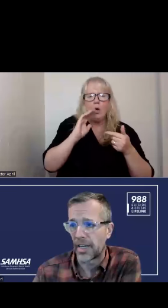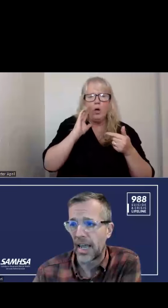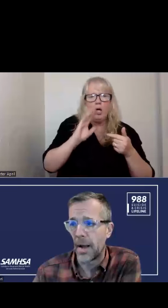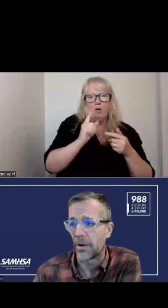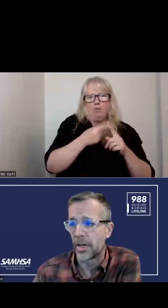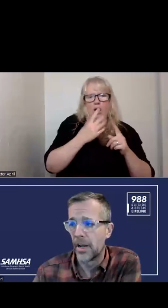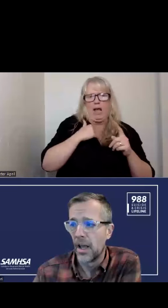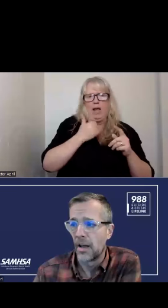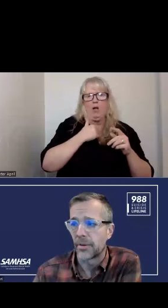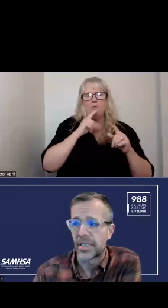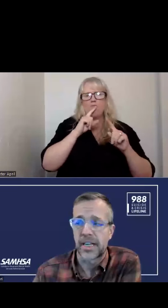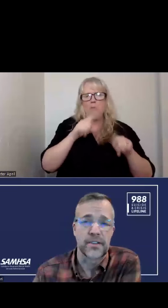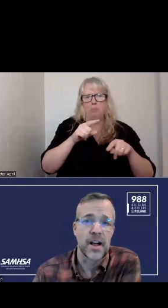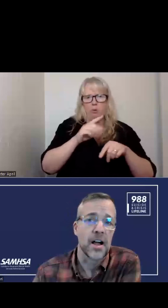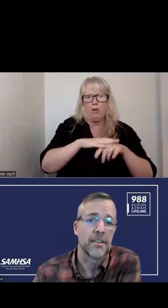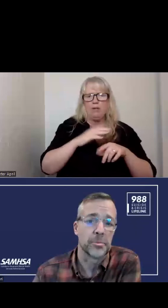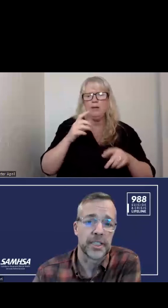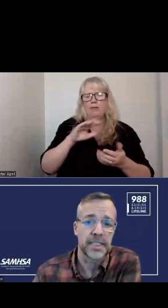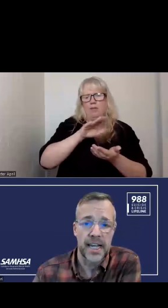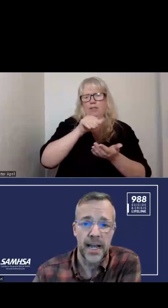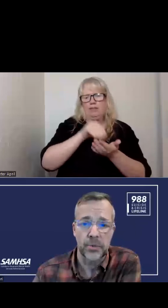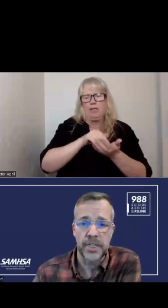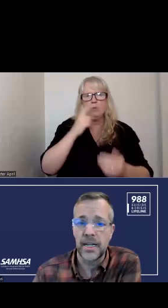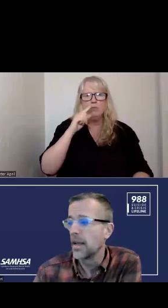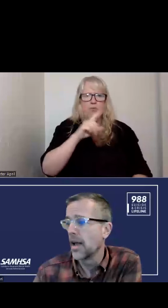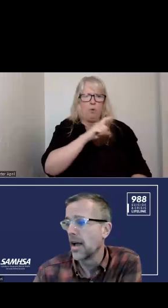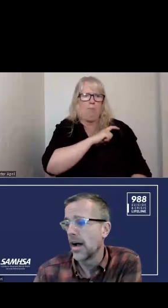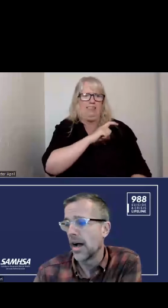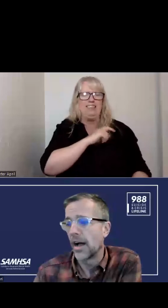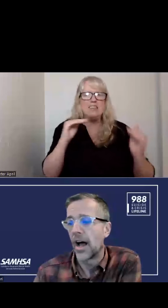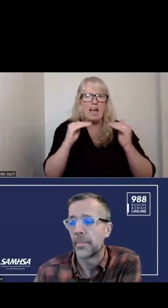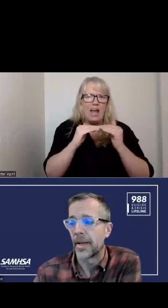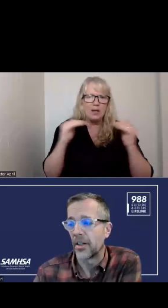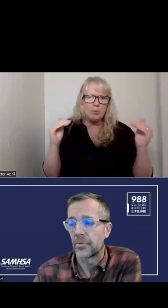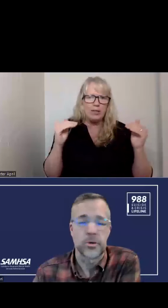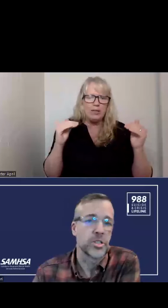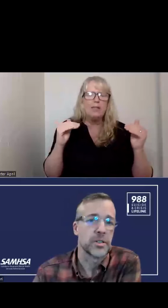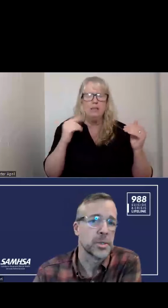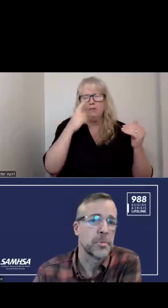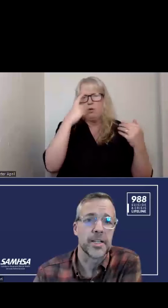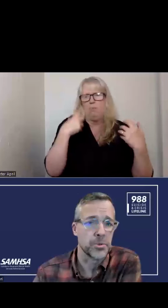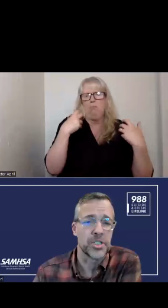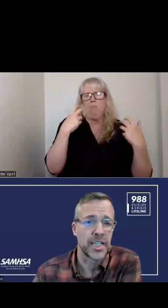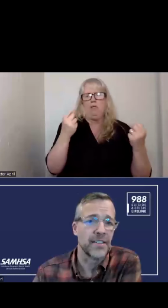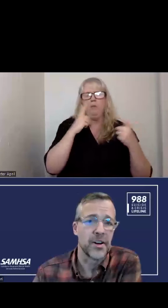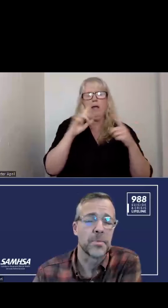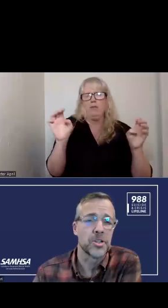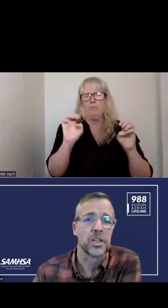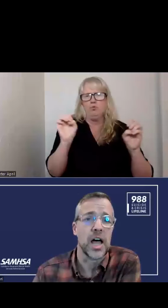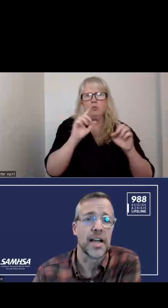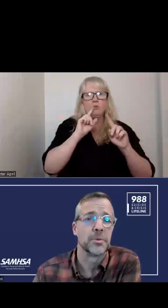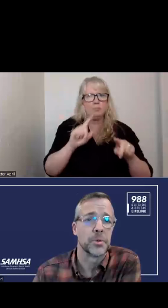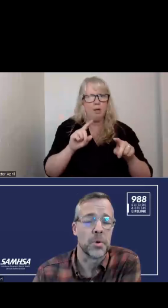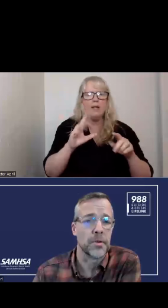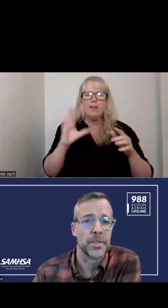THAT CAME OUT FOR THE CENTER FOR POLICING EQUITY ON MENTAL HEALTH EMERGENCY RESPONSE, WHICH IS IN LINE L TO WHAT WE HAVE